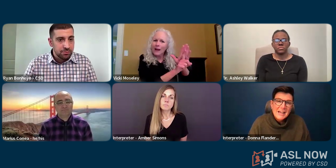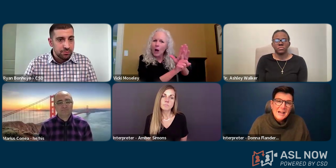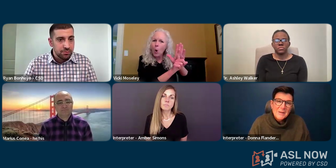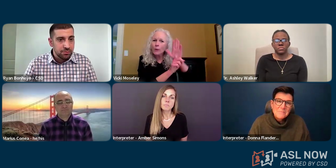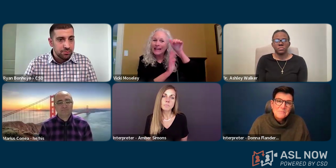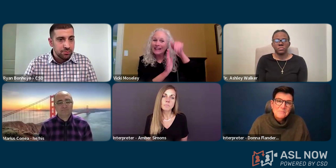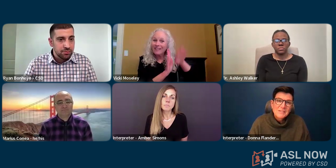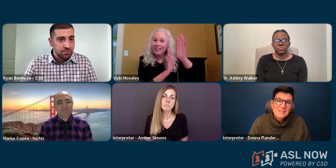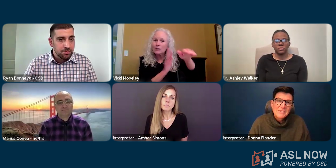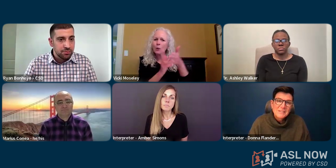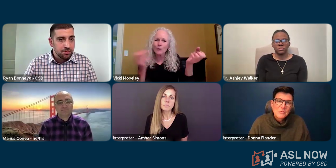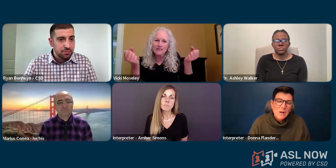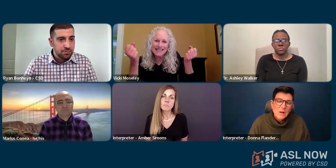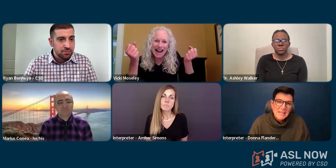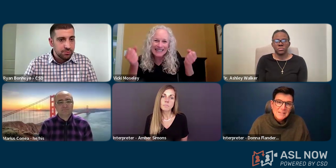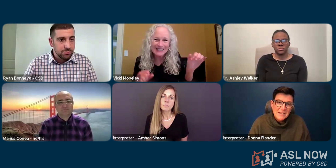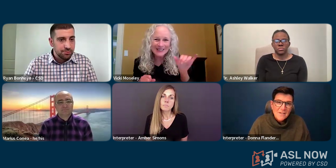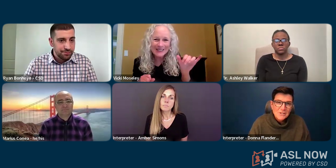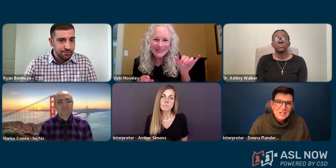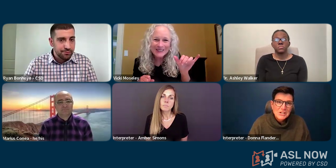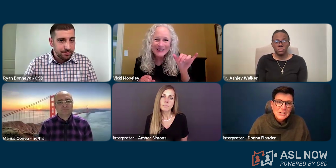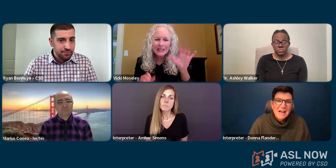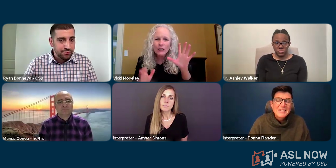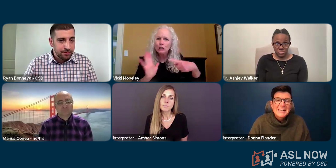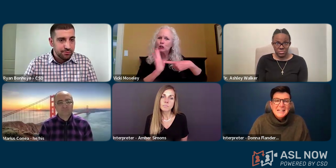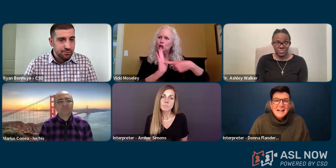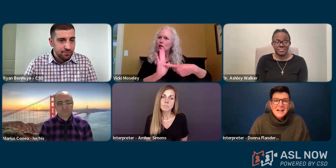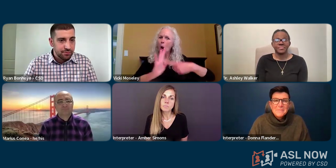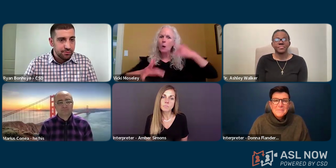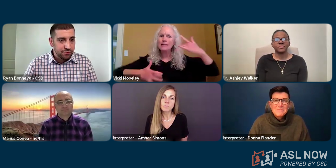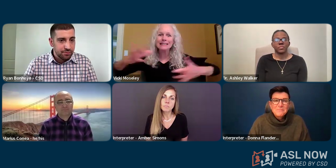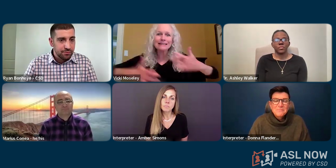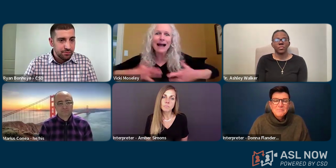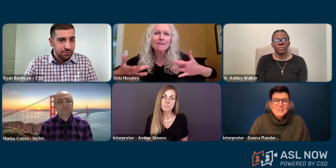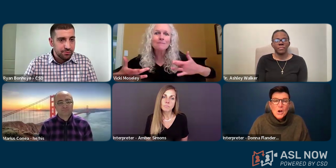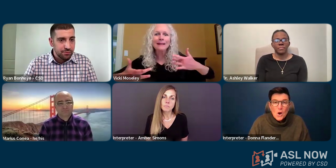I, I was having a conversation about